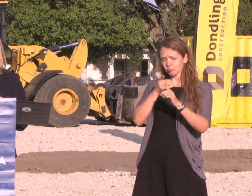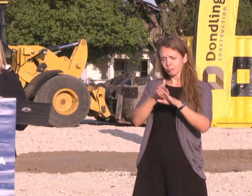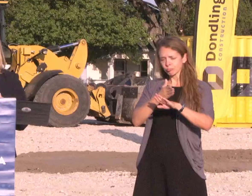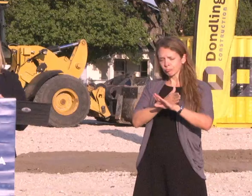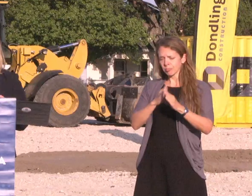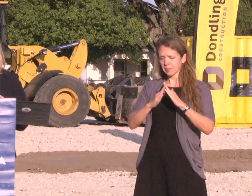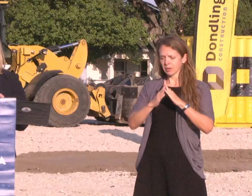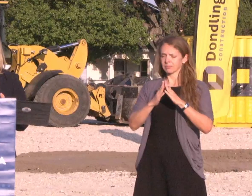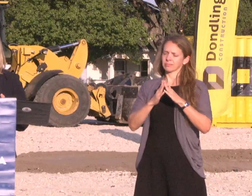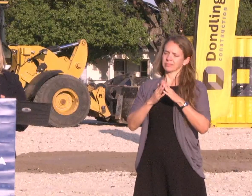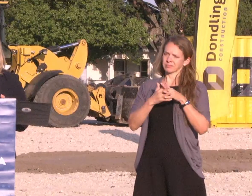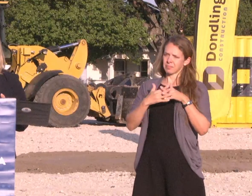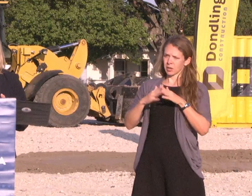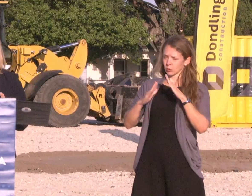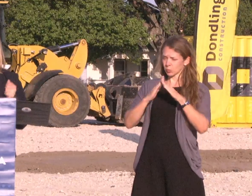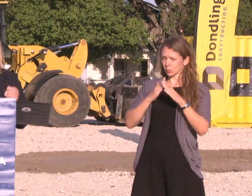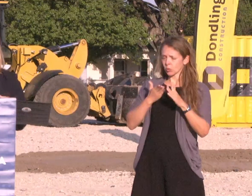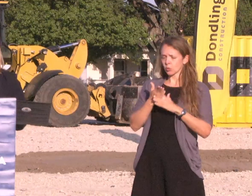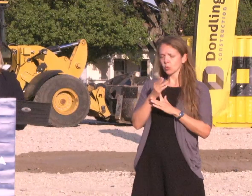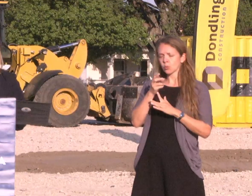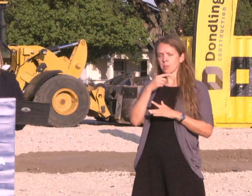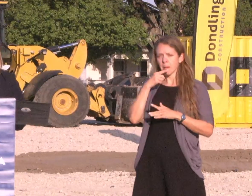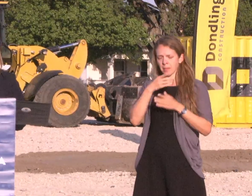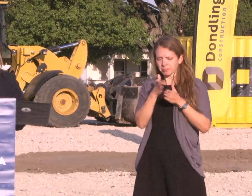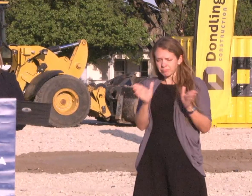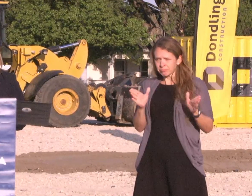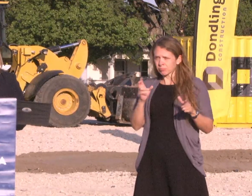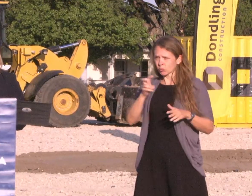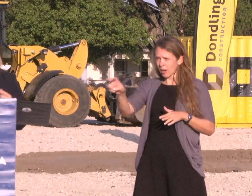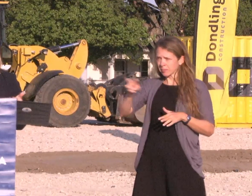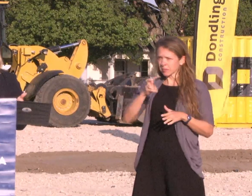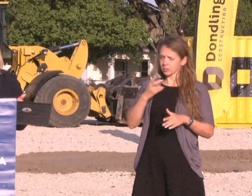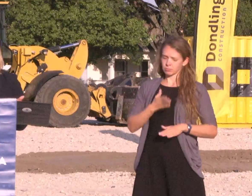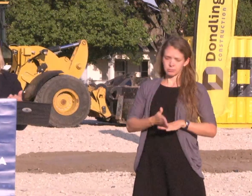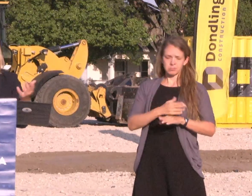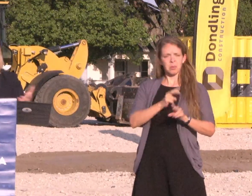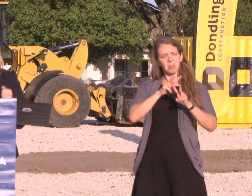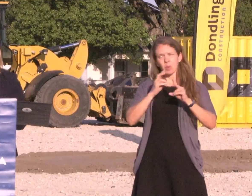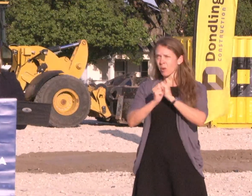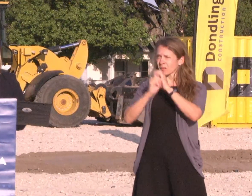through public transportation and we envision a better quality of life for all built upon public